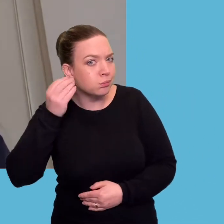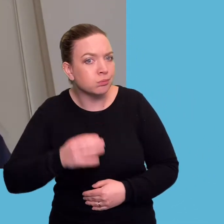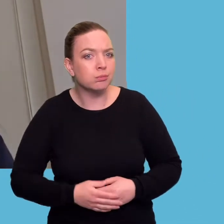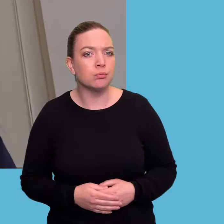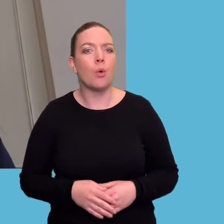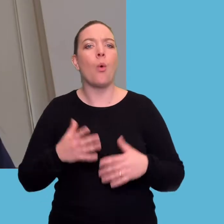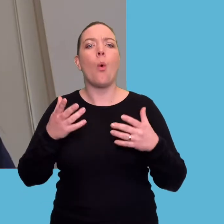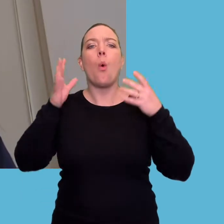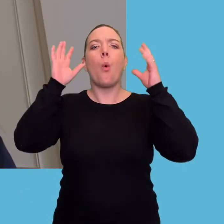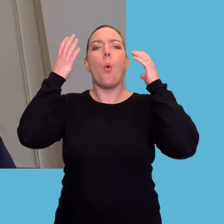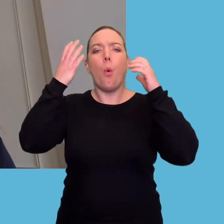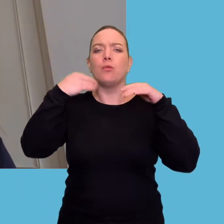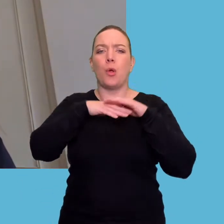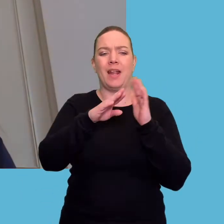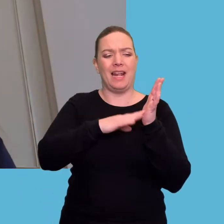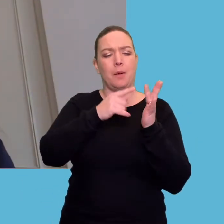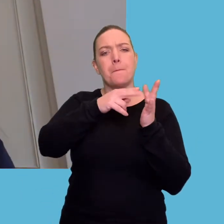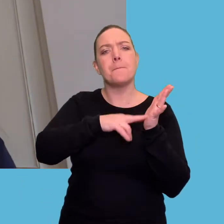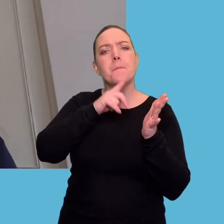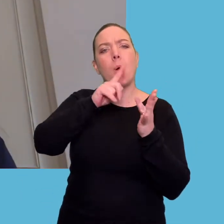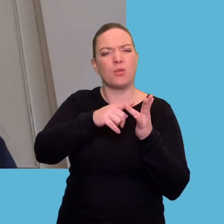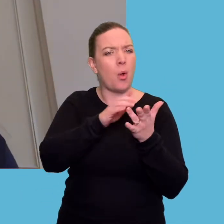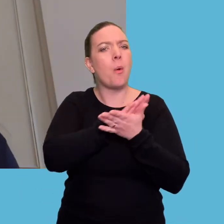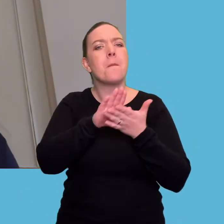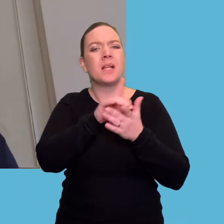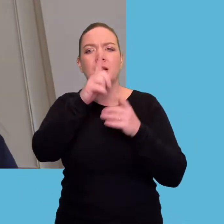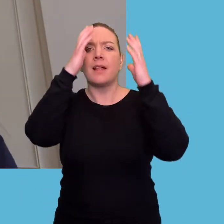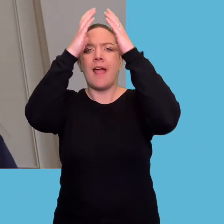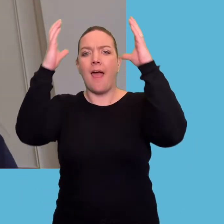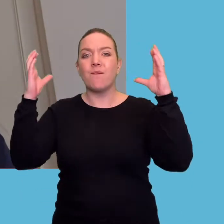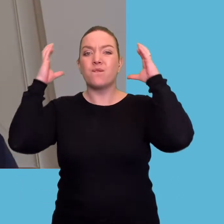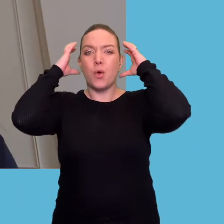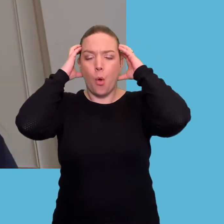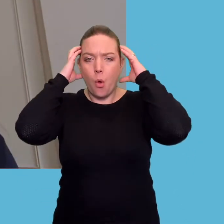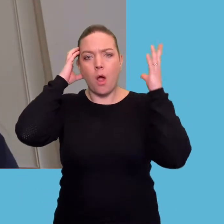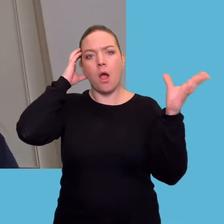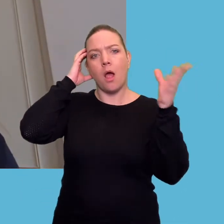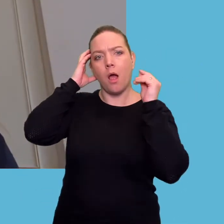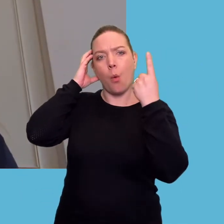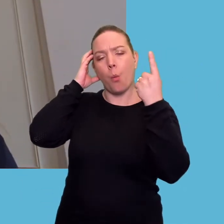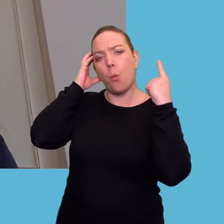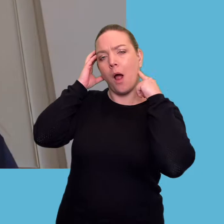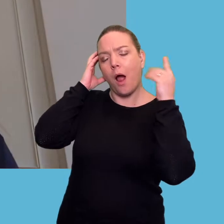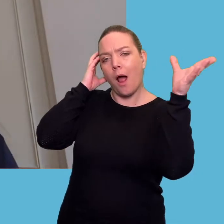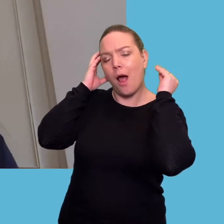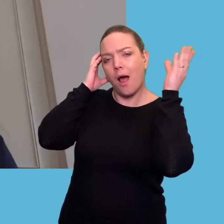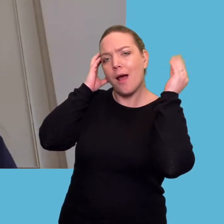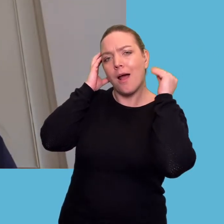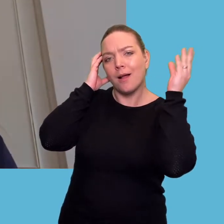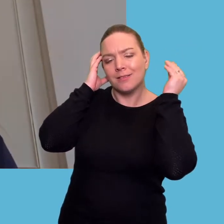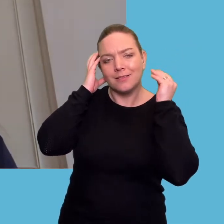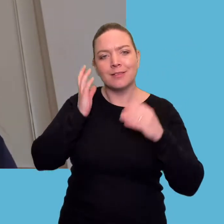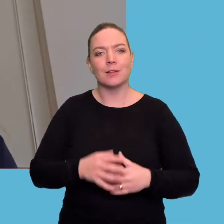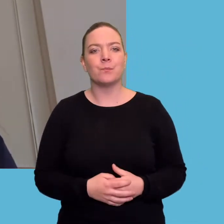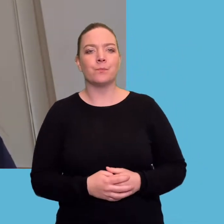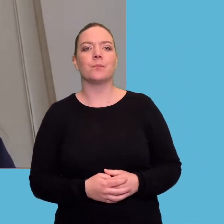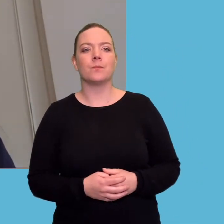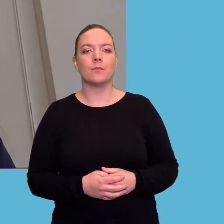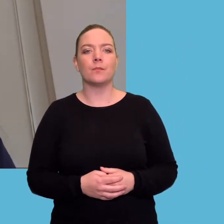subtitles, sound amplifiers and audio in mono so that it amplifies in one ear via headphones.